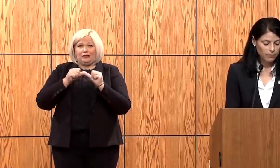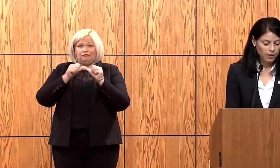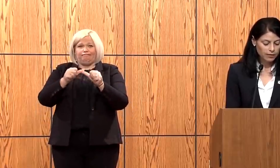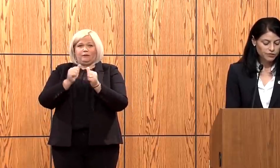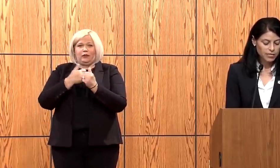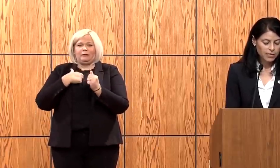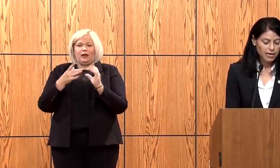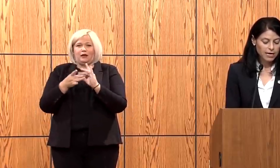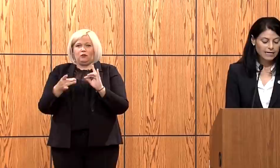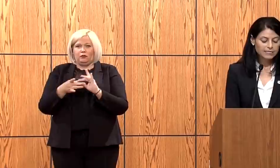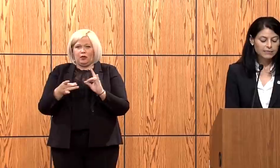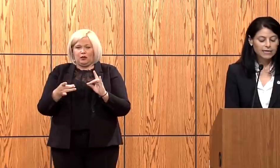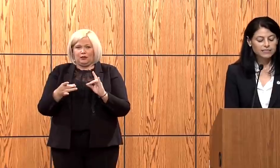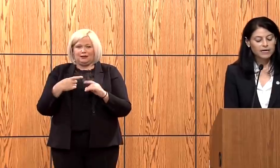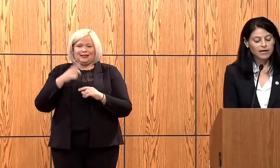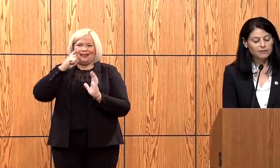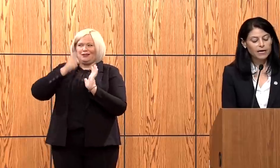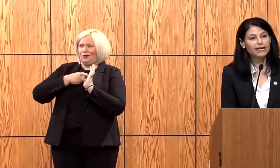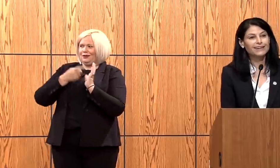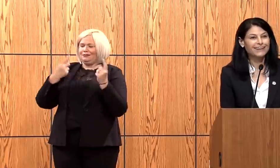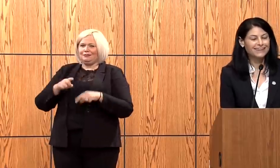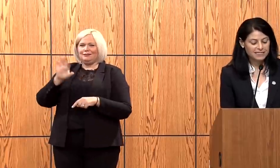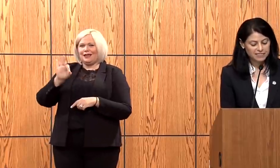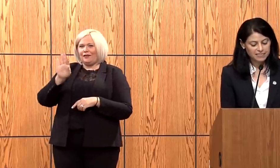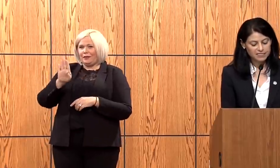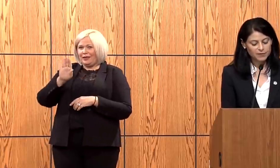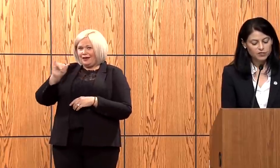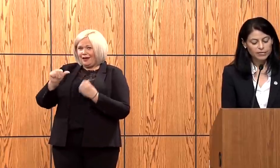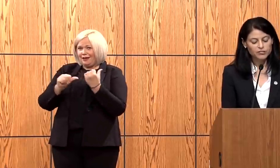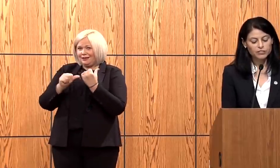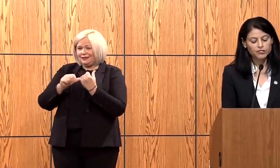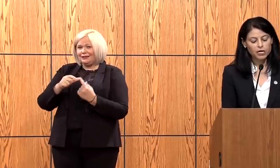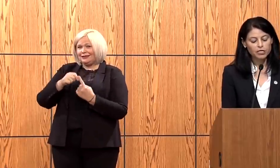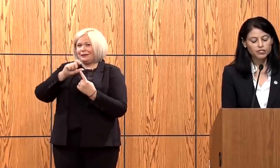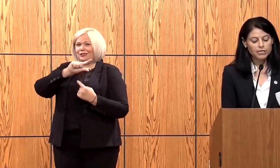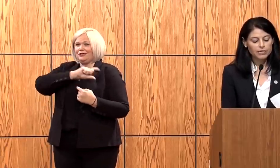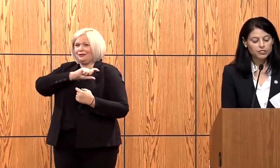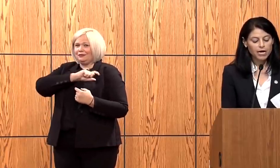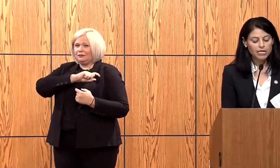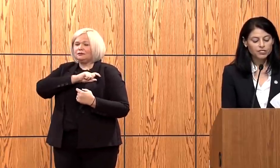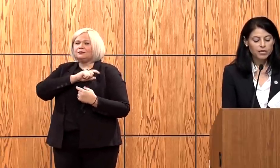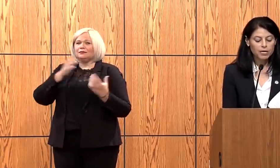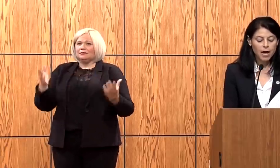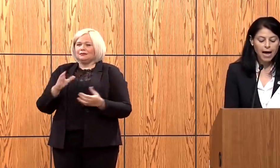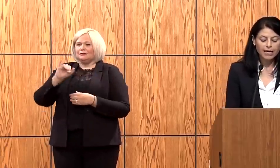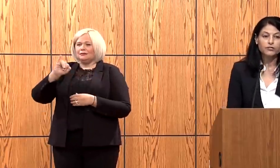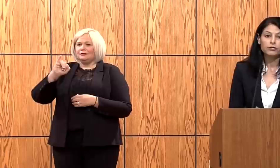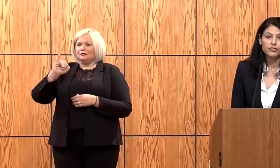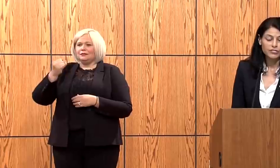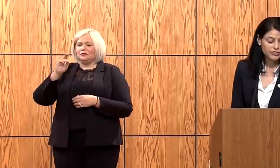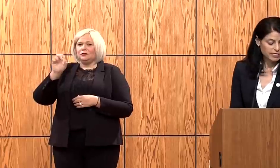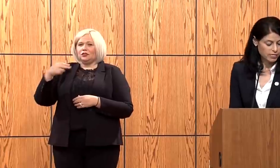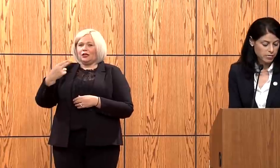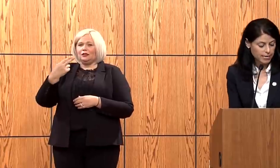POSSESSIONING A FIREARM DURING THE COMMISSION OF A FELONY, FL THE COMMISSION OF A FELONY, FL ANY FIREARM. ANY FIREARM. BEFORE I CONTINUE WITH MY